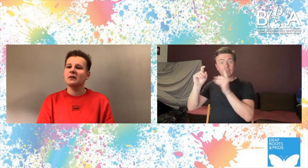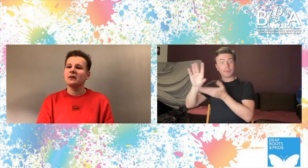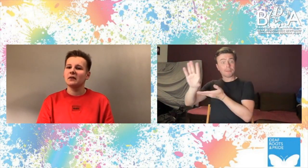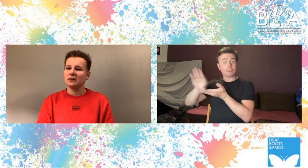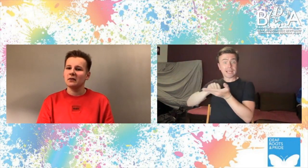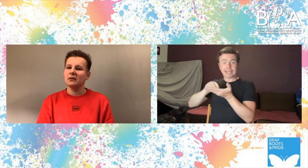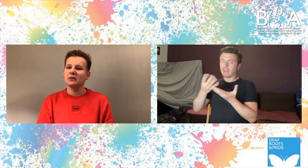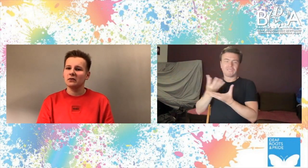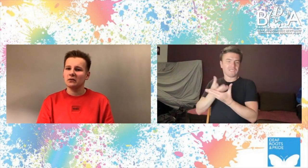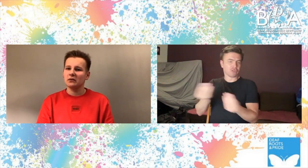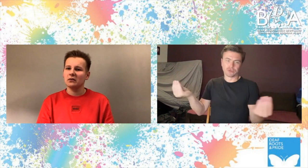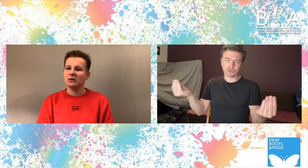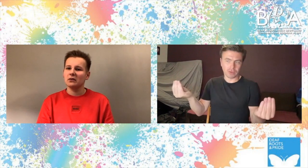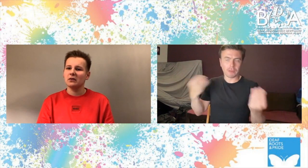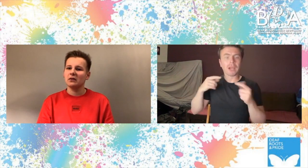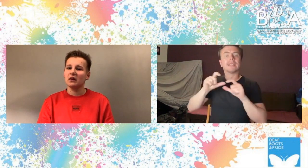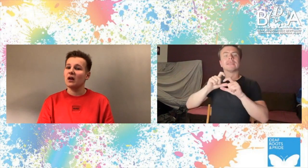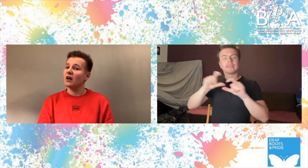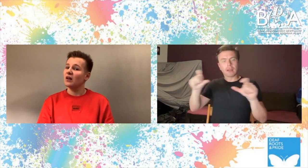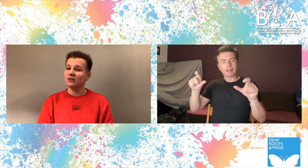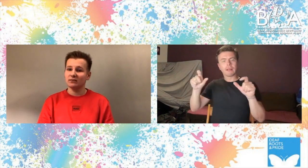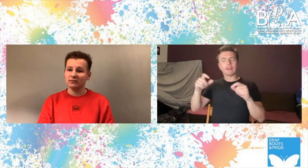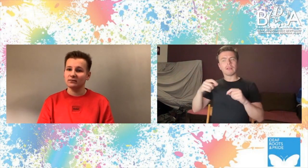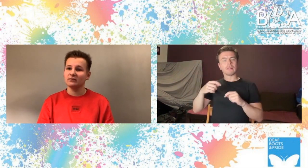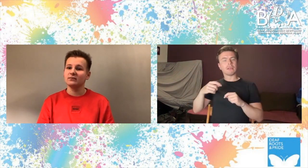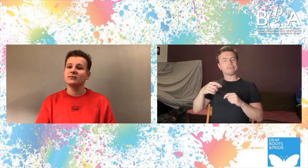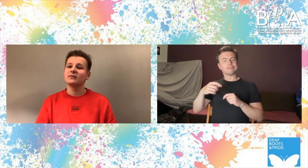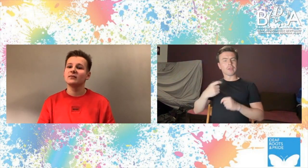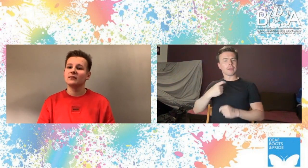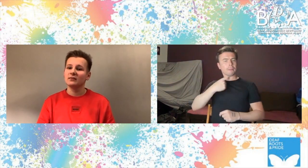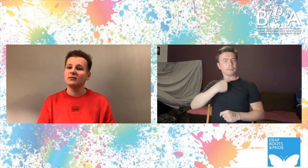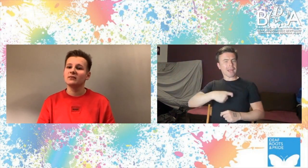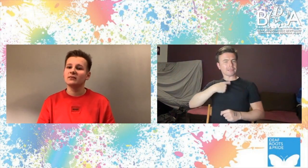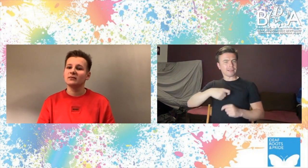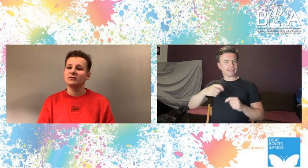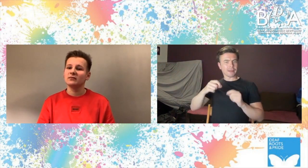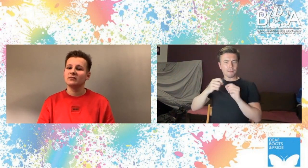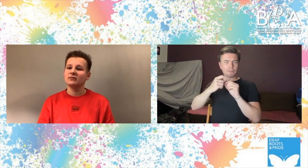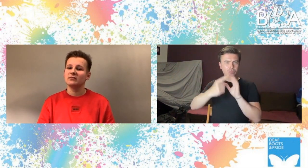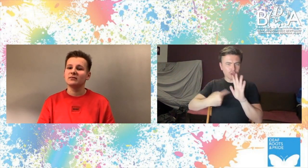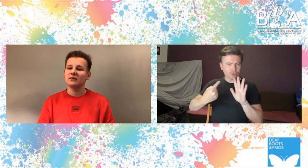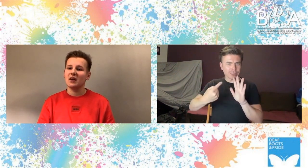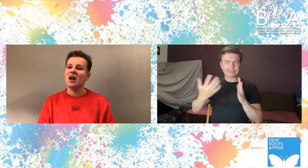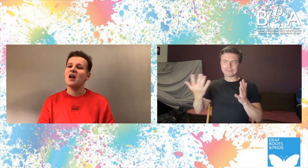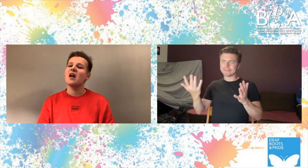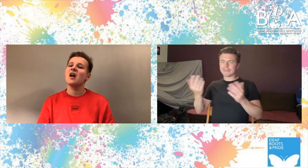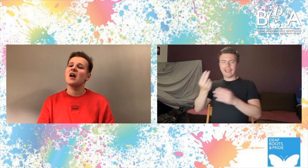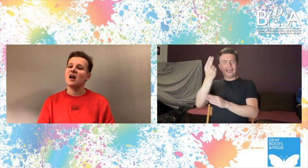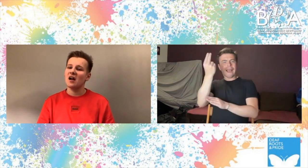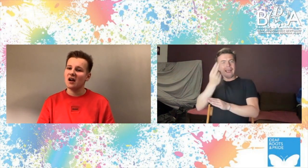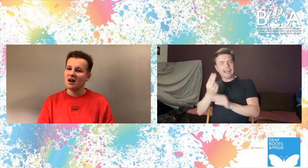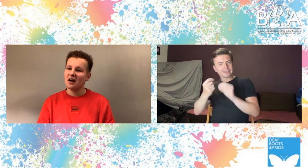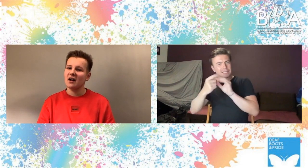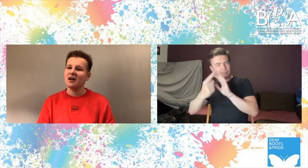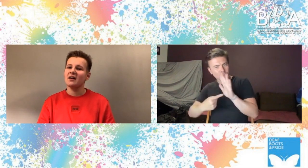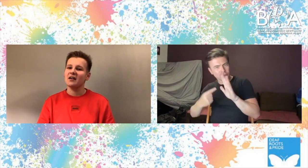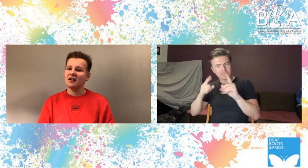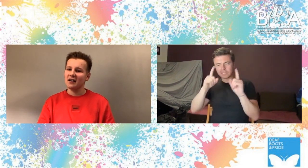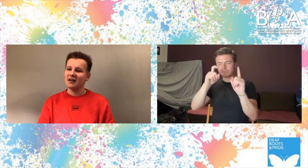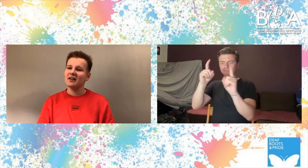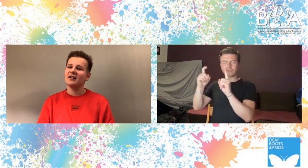commercially anymore. I am doing it for personal projects, for artistic exploration,